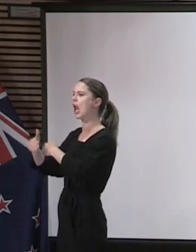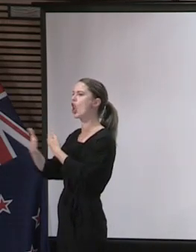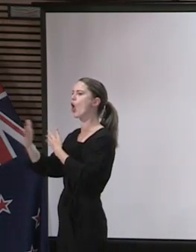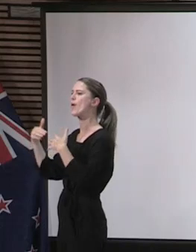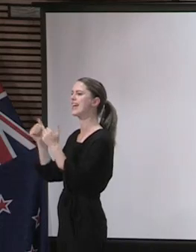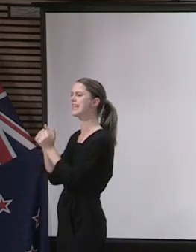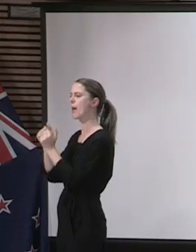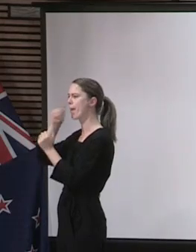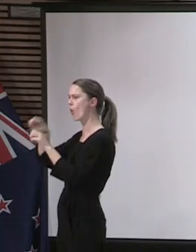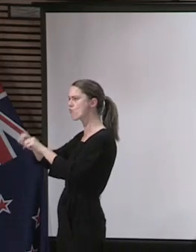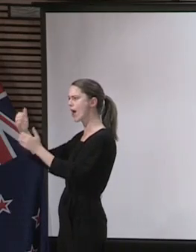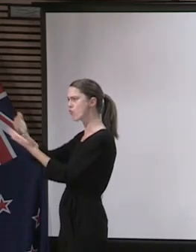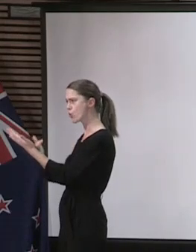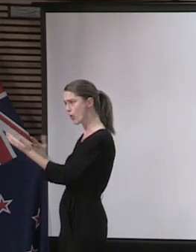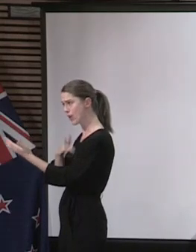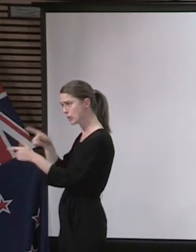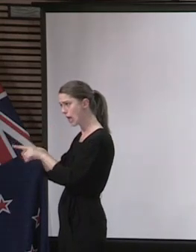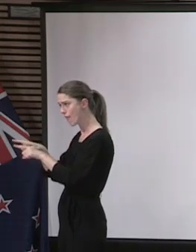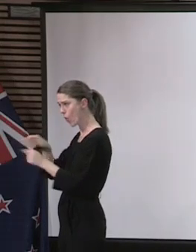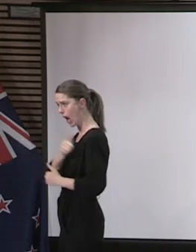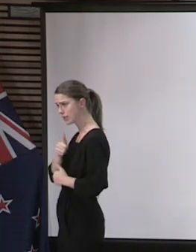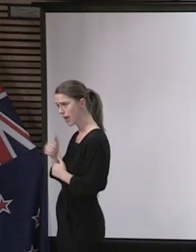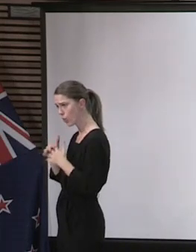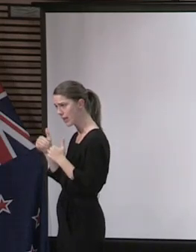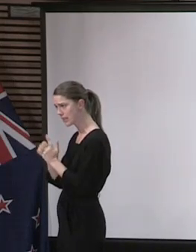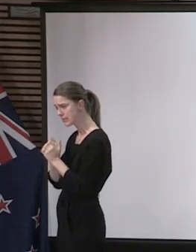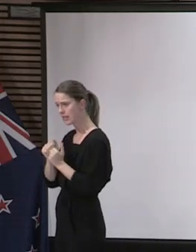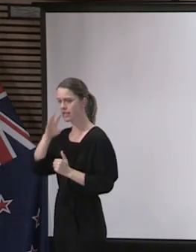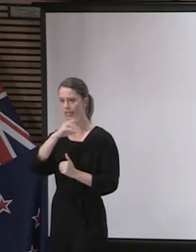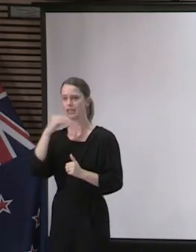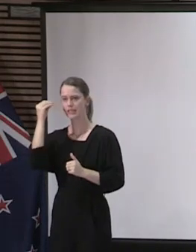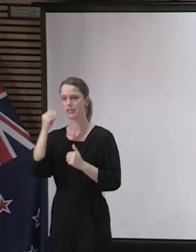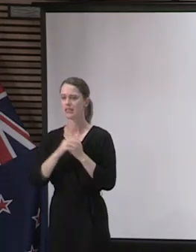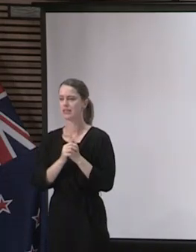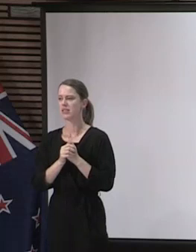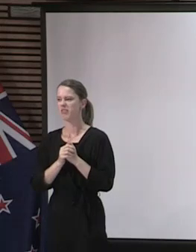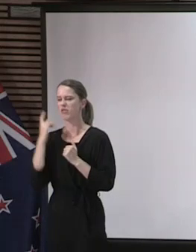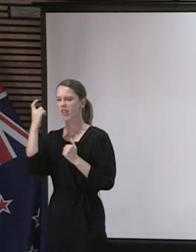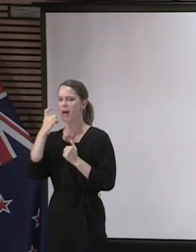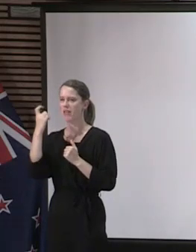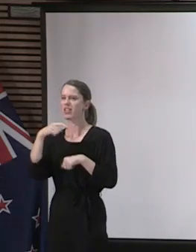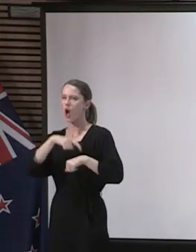You would have expected there would be have been a flare up or additional